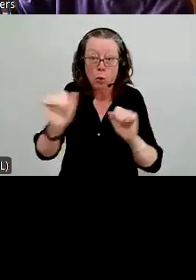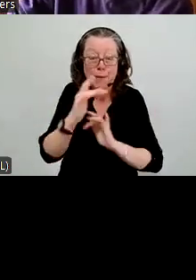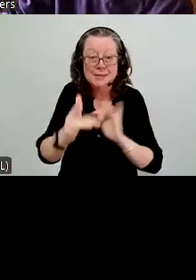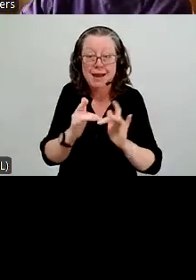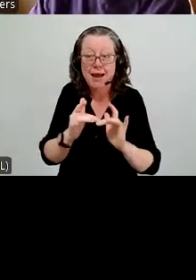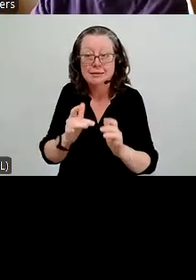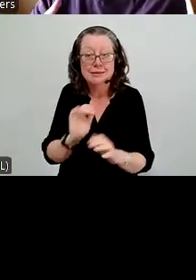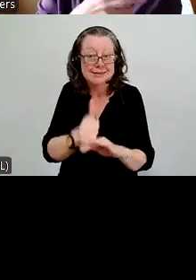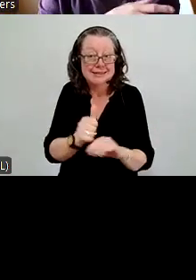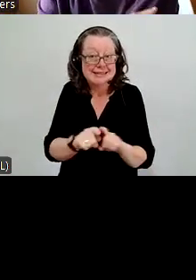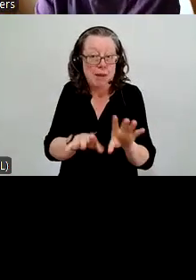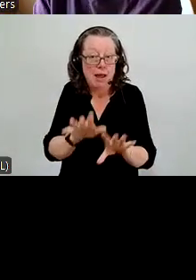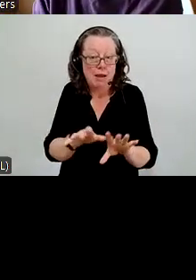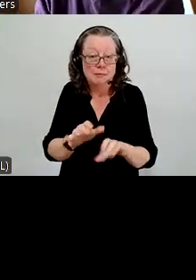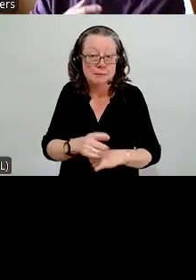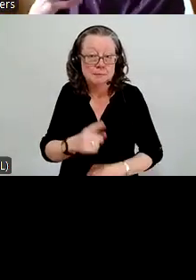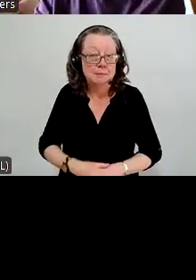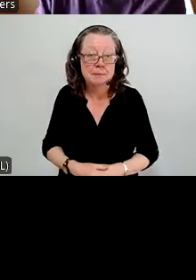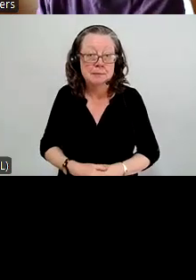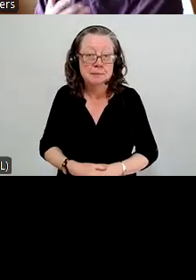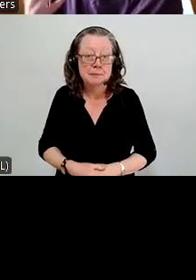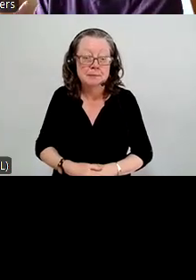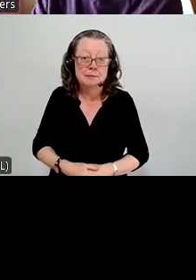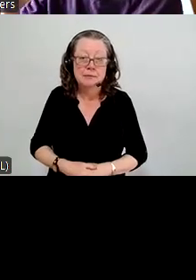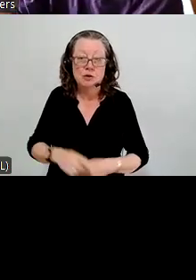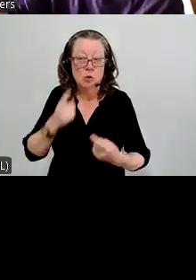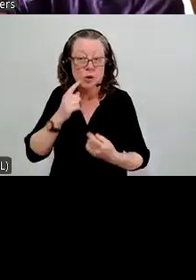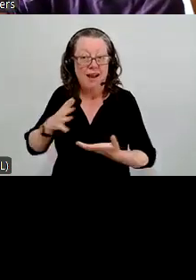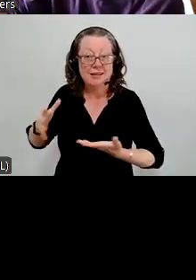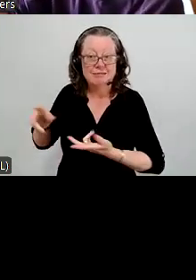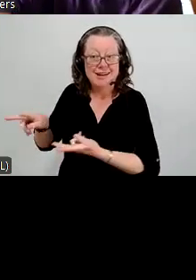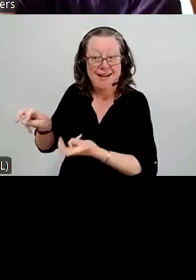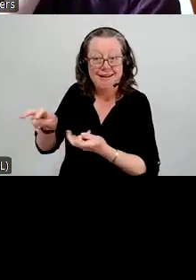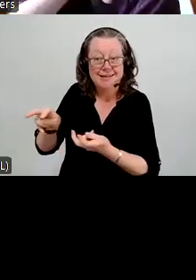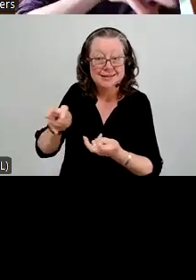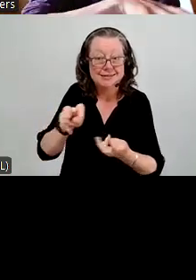the same thing as all these people that have done it. We're collecting information about current users